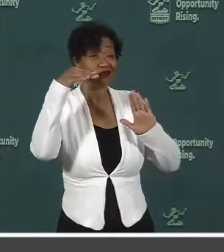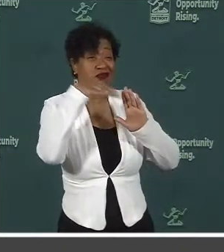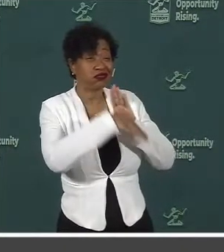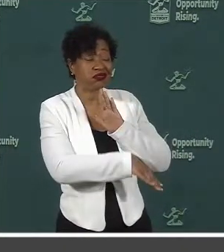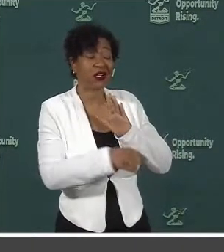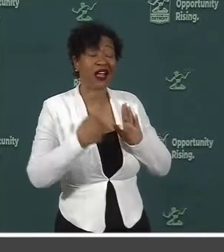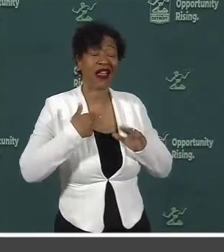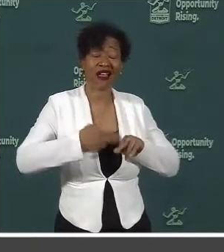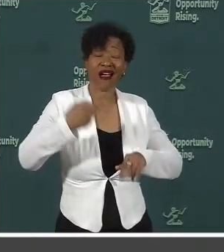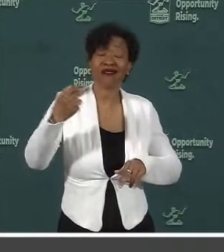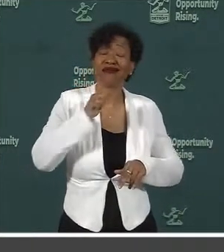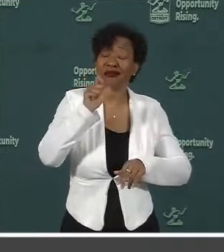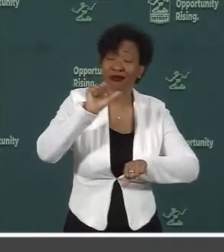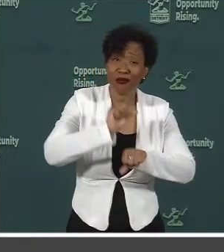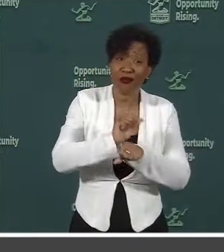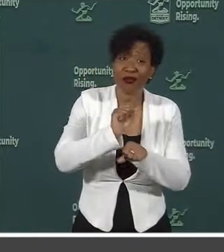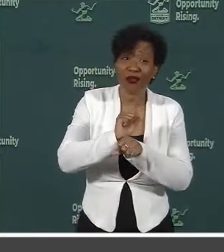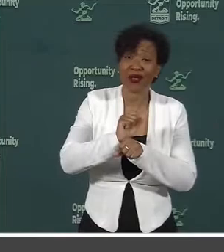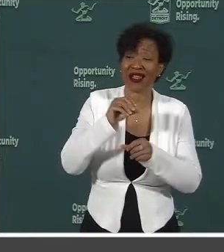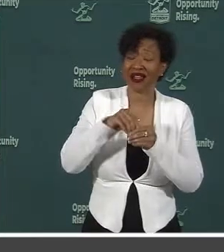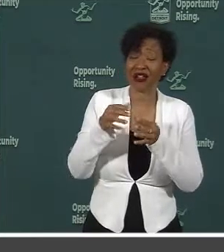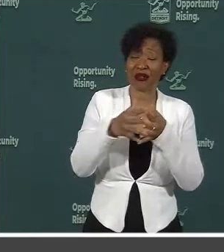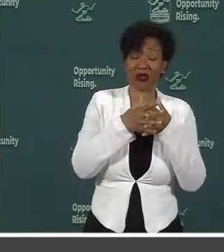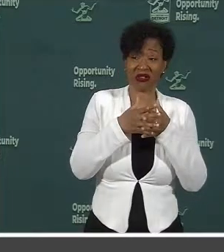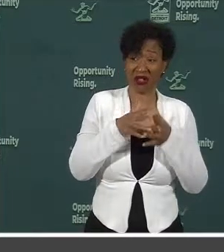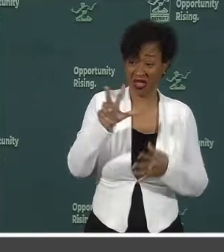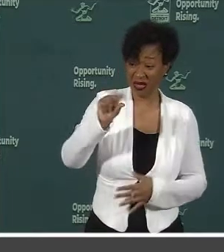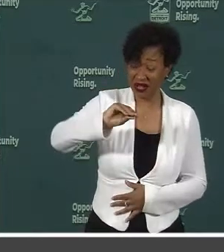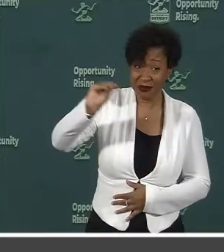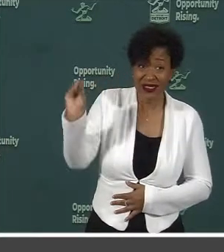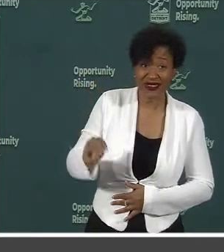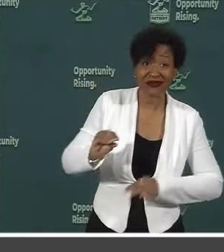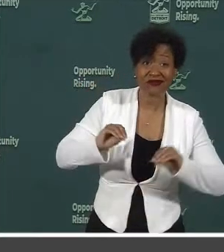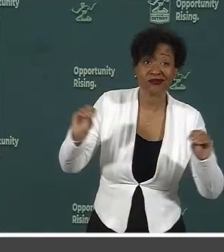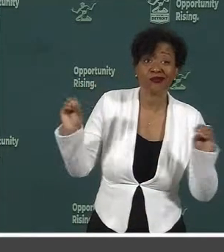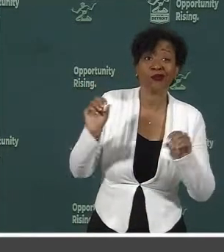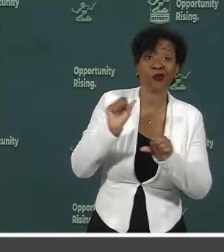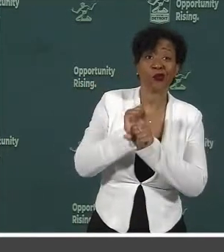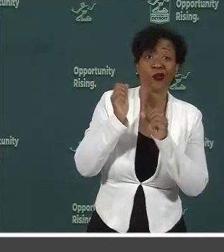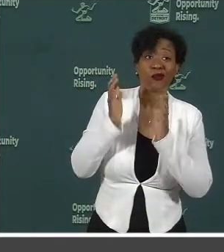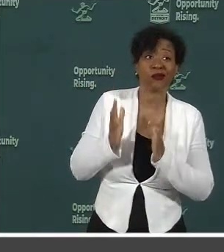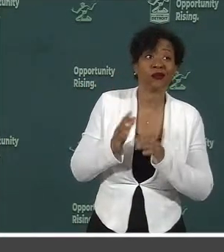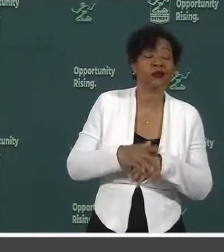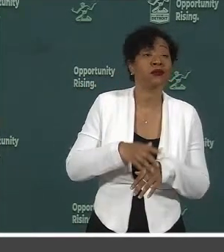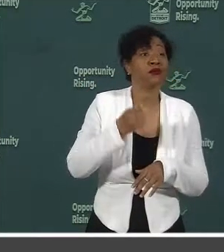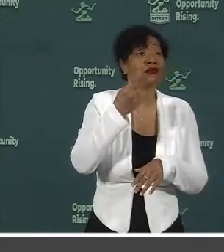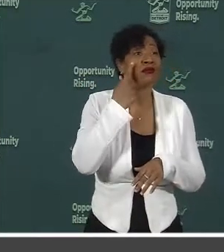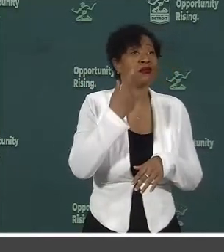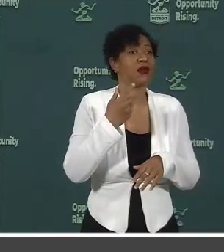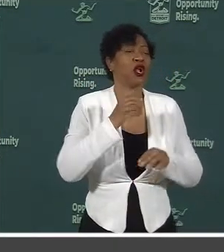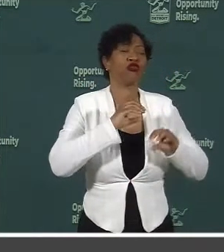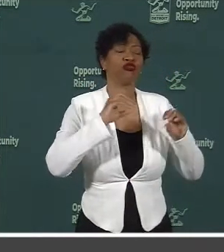PERCENT AND THERE WAS A COMPLETE LACK OF OPPORTUNITY BECAUSE THE JOBS WEREN'T HERE PEOPLE USE THE TERM INCLUSION